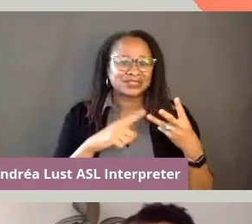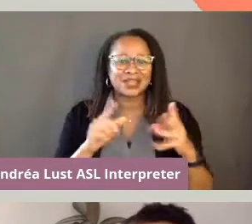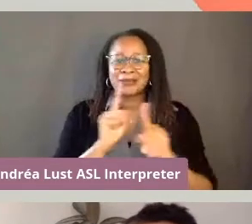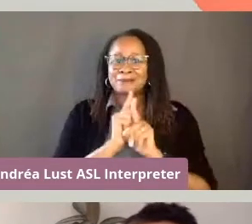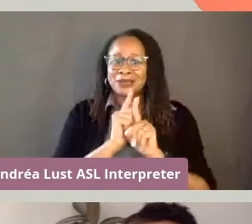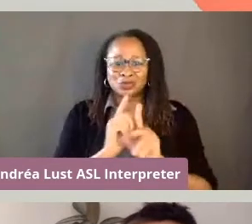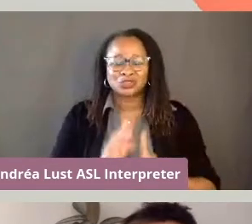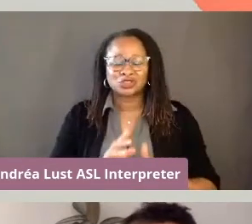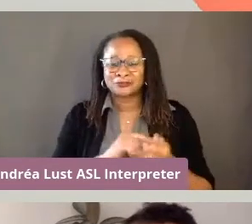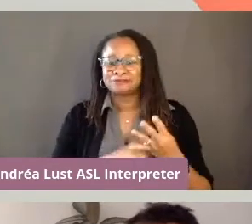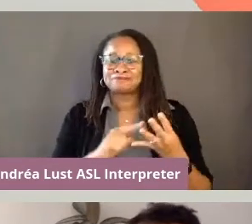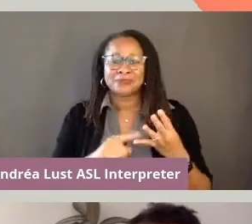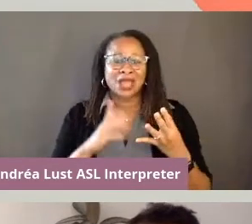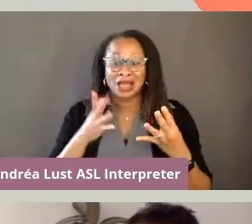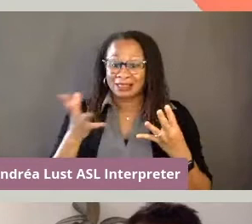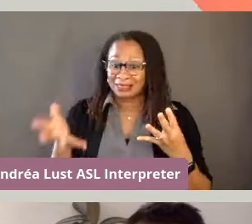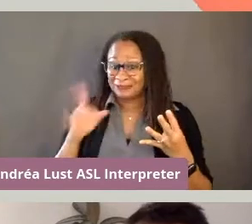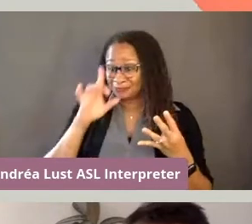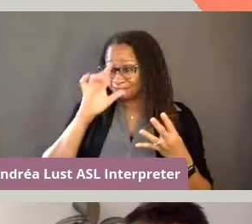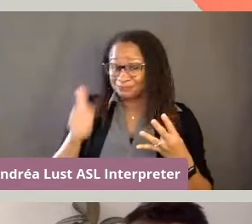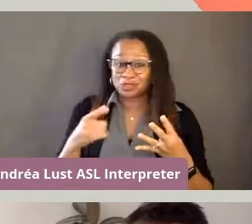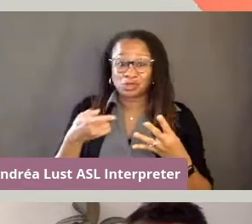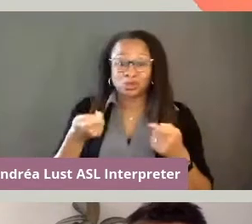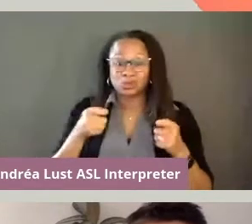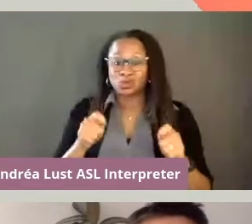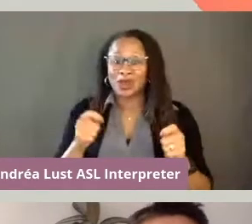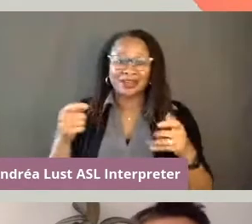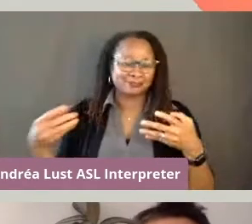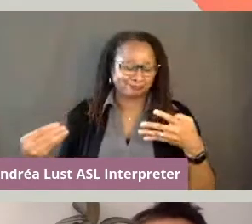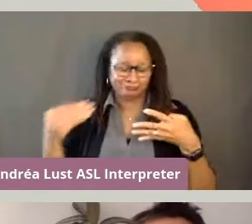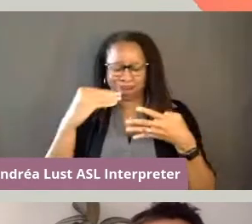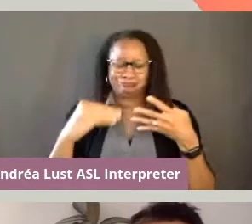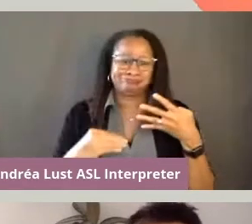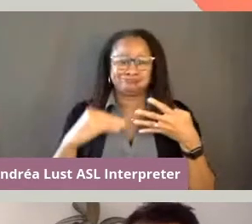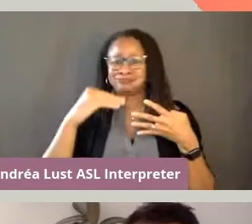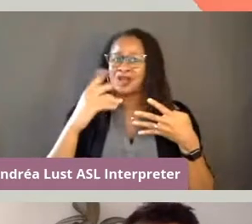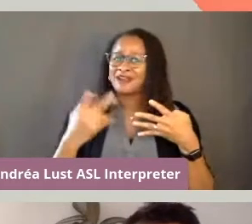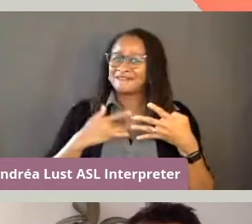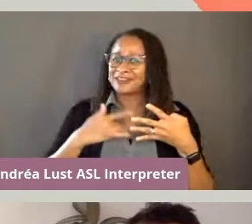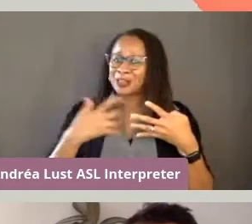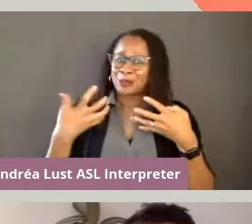And I'm gonna leave it to you to chime in and where you feel most appropriate given